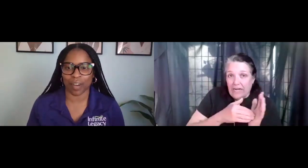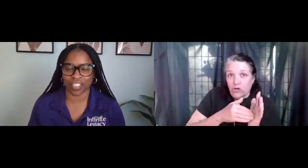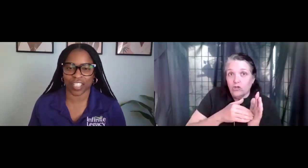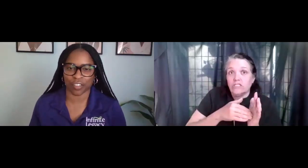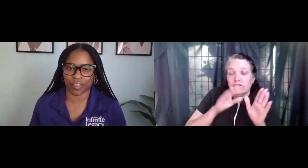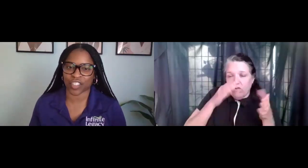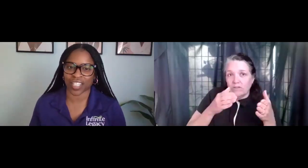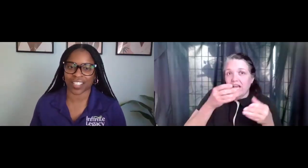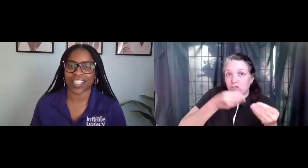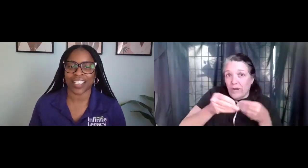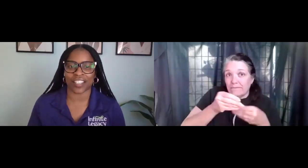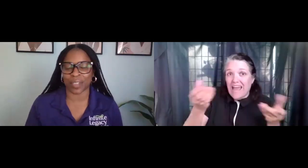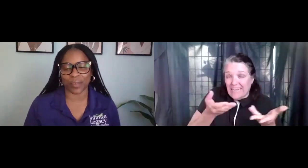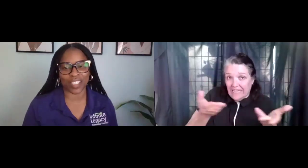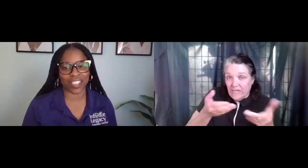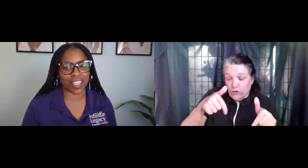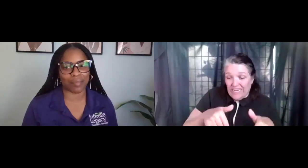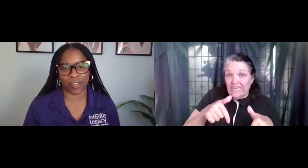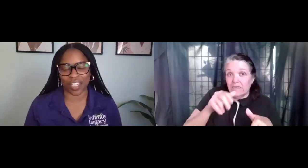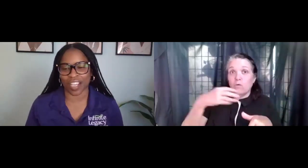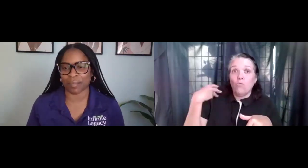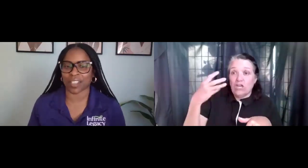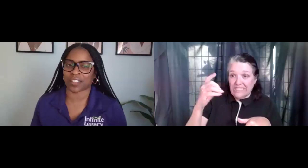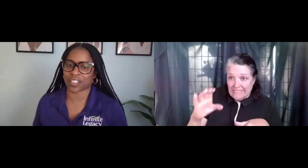Washington, Northern Virginia and the reason I say more than eight is because there's